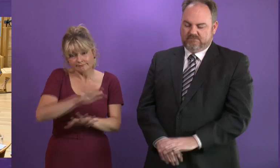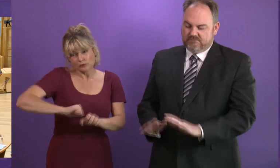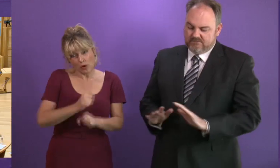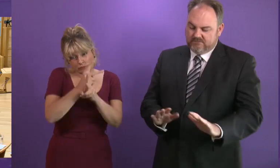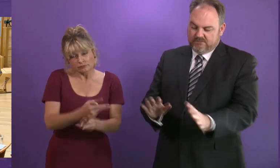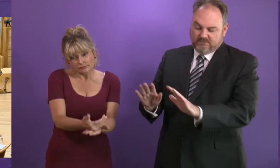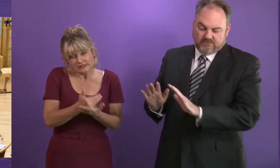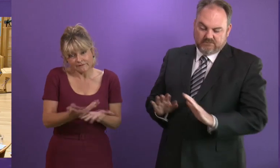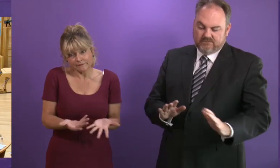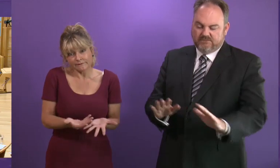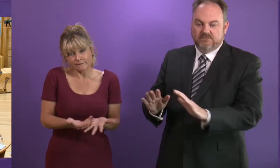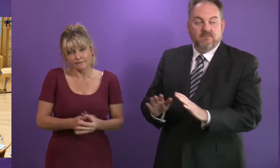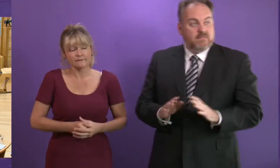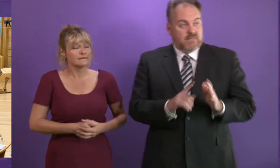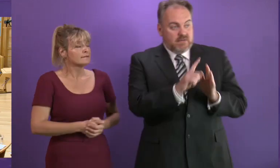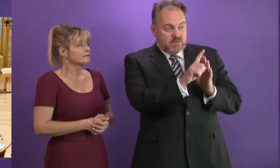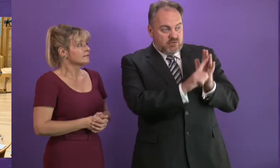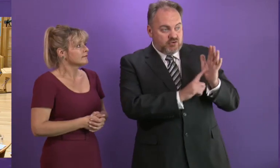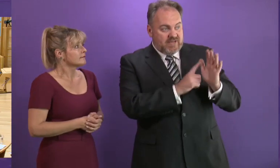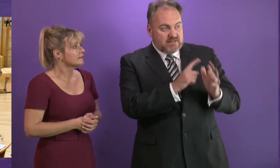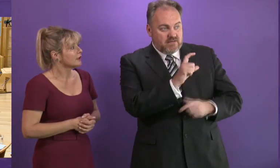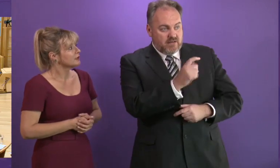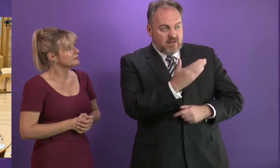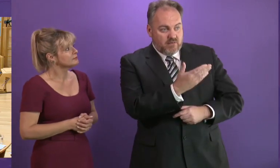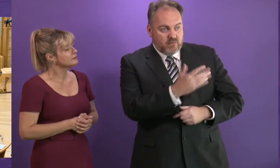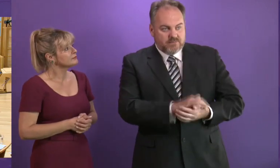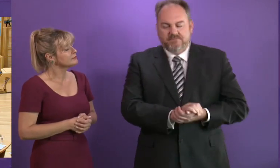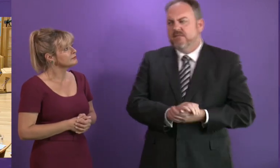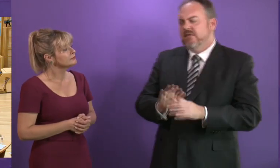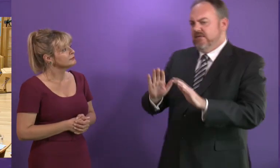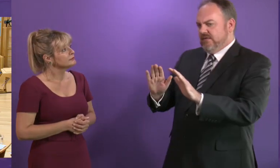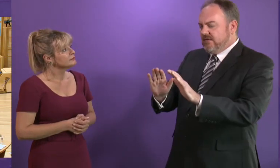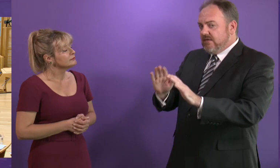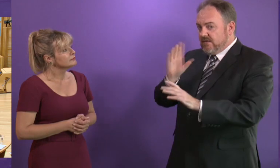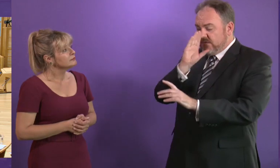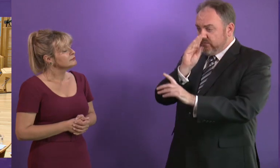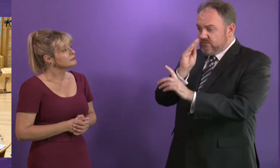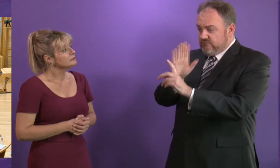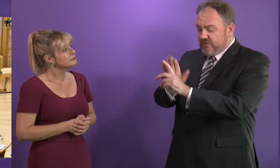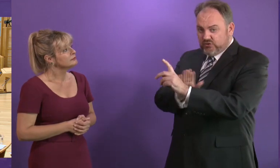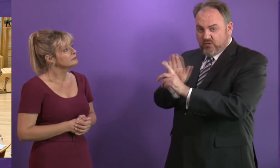Jackson Carlaw: I reassure the First Minister that Conservatives are always willing to revise our business